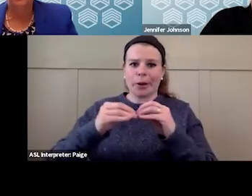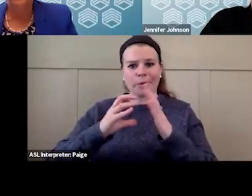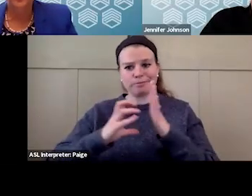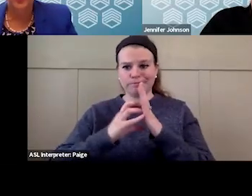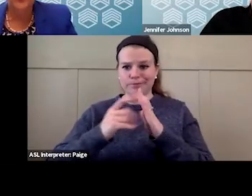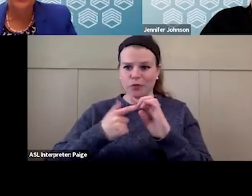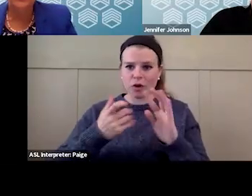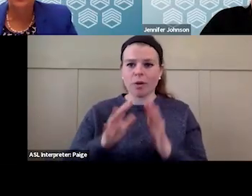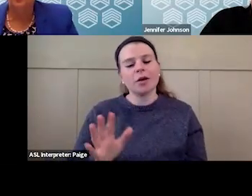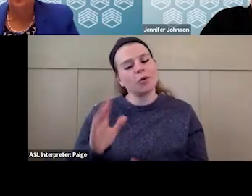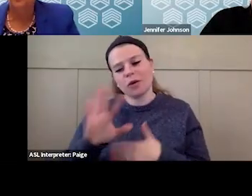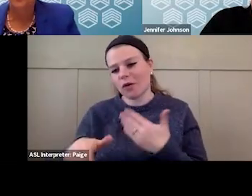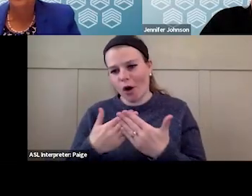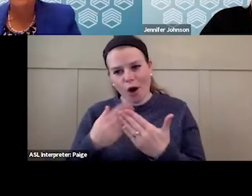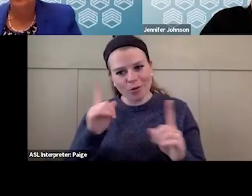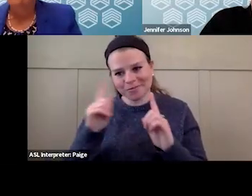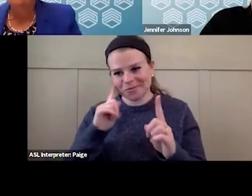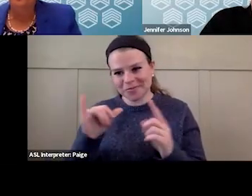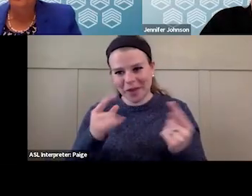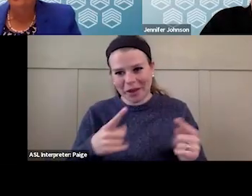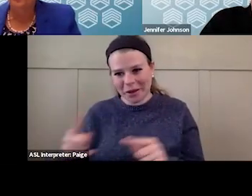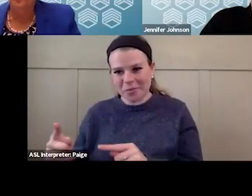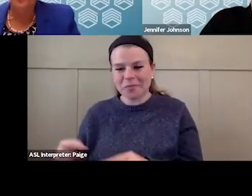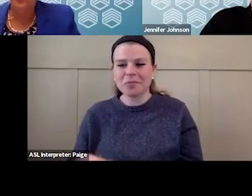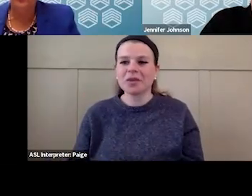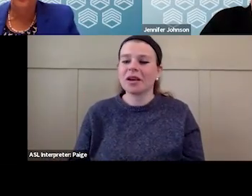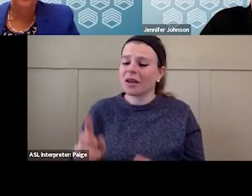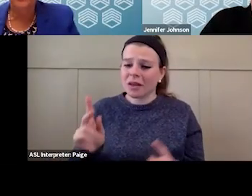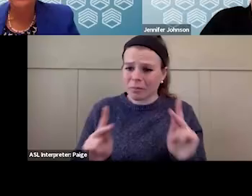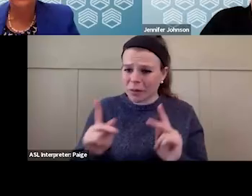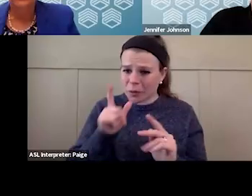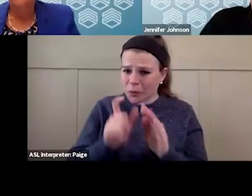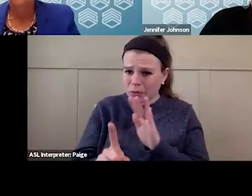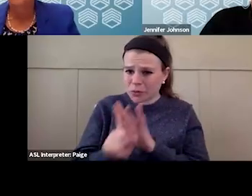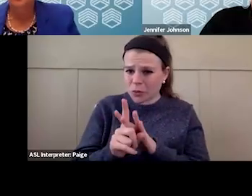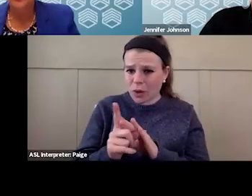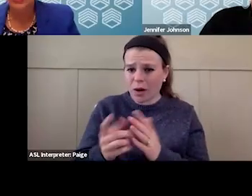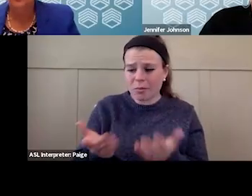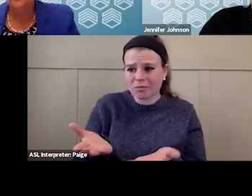We've all heard those things done in our courtrooms. Our pe- the people who are appearing in front of us, they won't understand